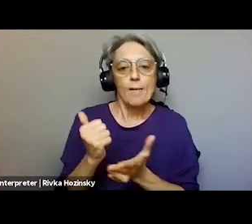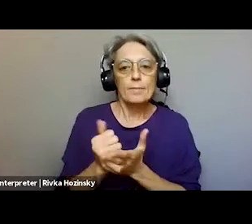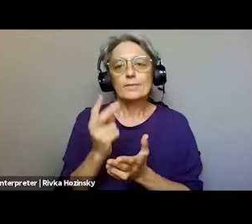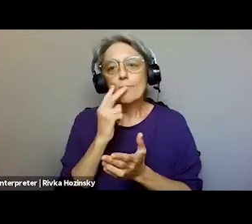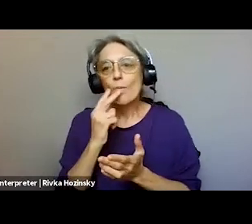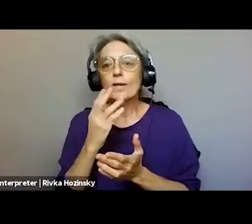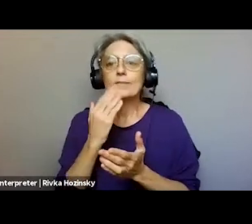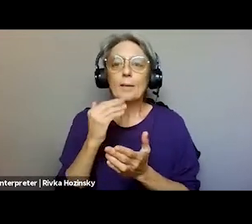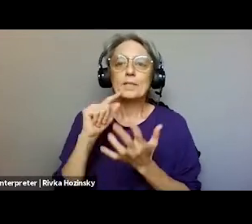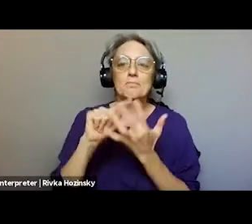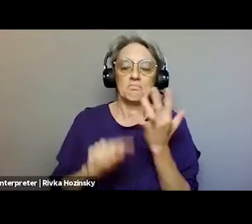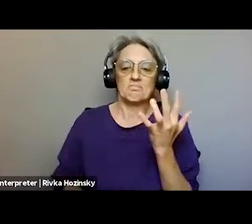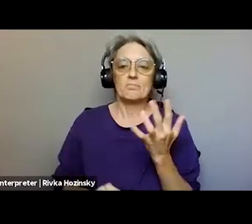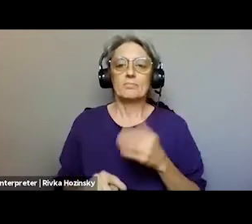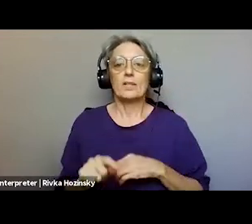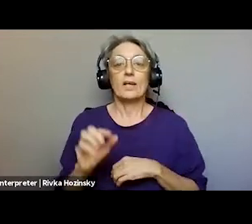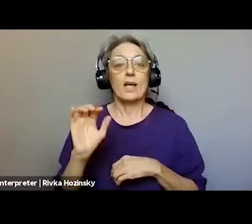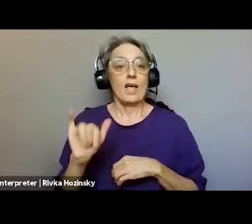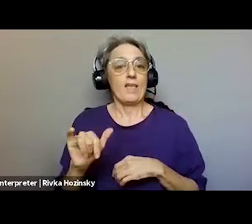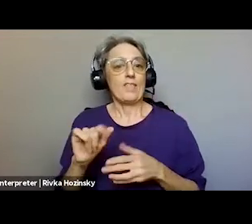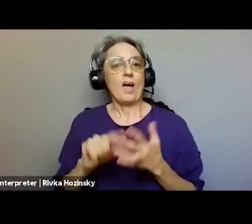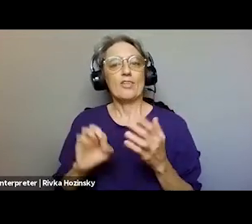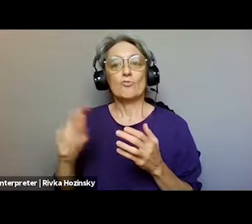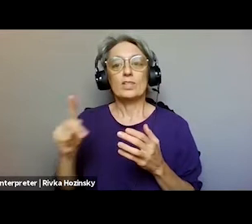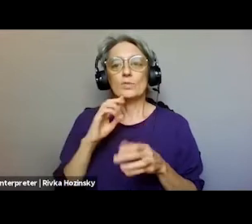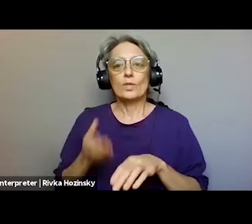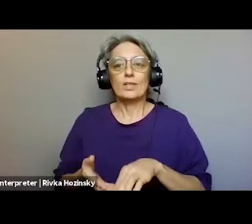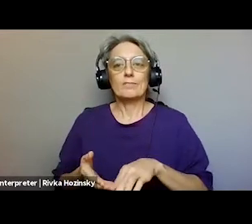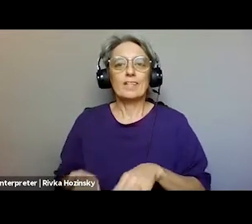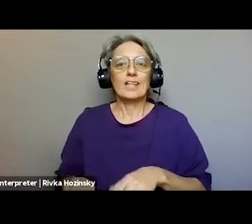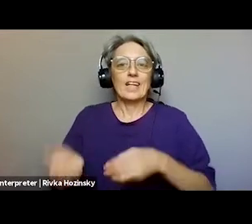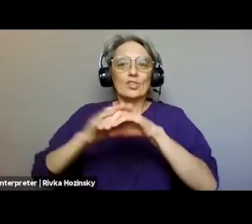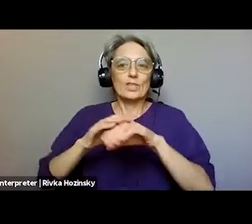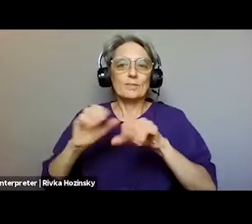increase the risk of maternal morbidity and the main mechanism is through lifestyle changes and